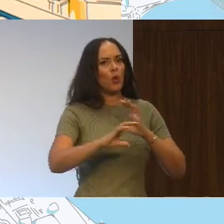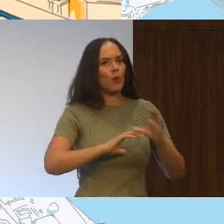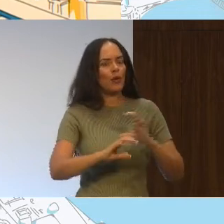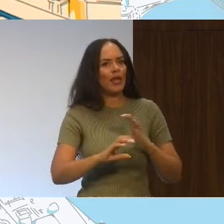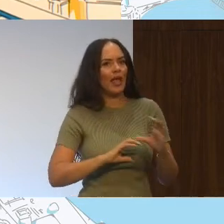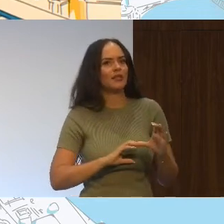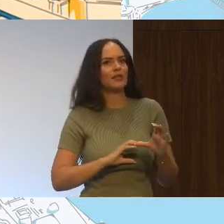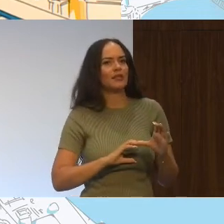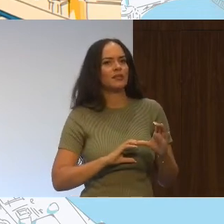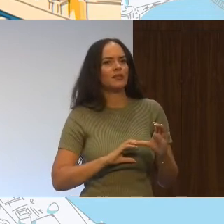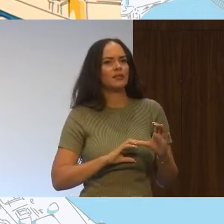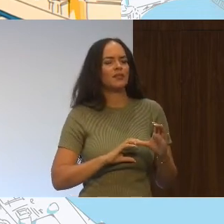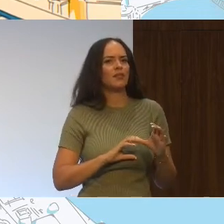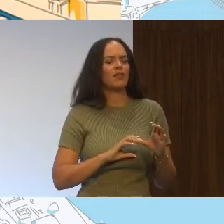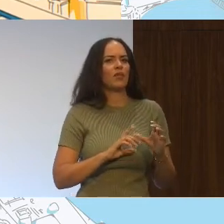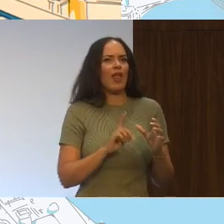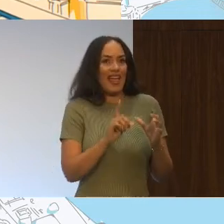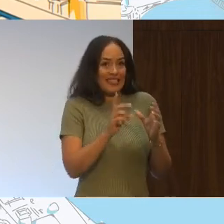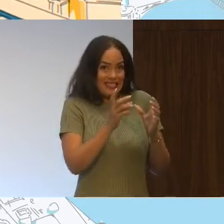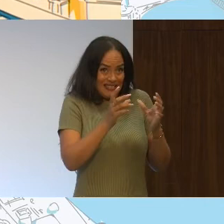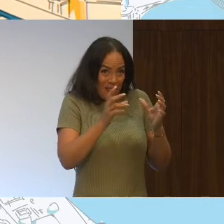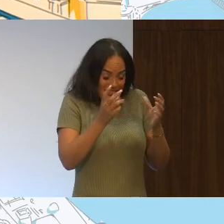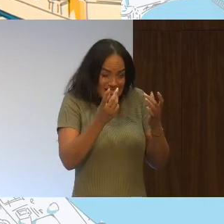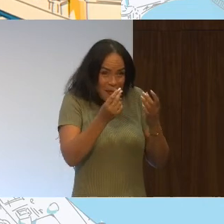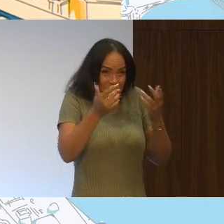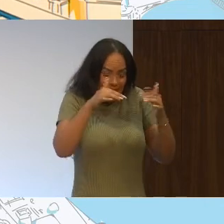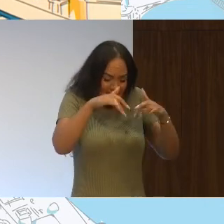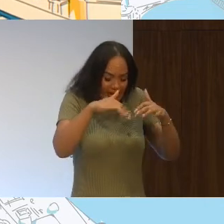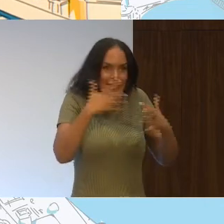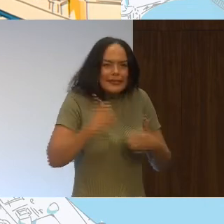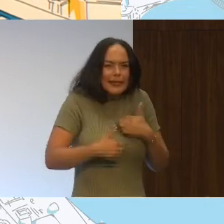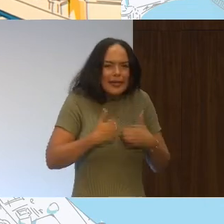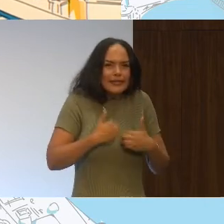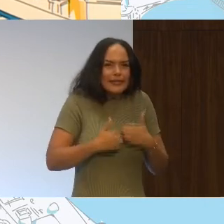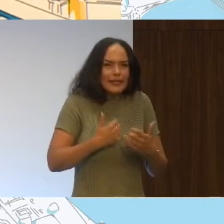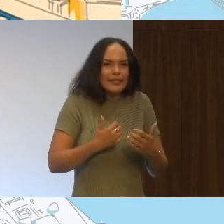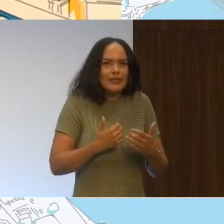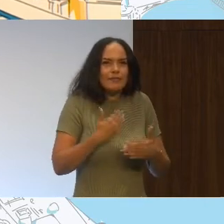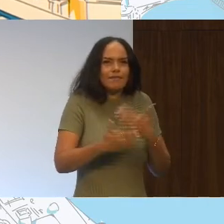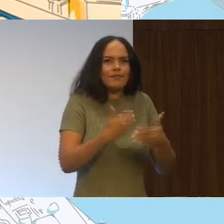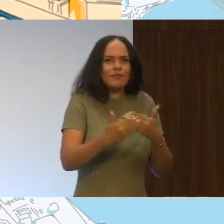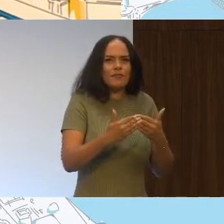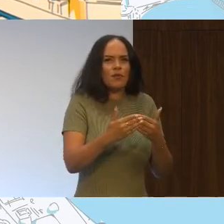that it's exciting that there's something exciting going on. If you see a person with migraine, you think of them with some sad